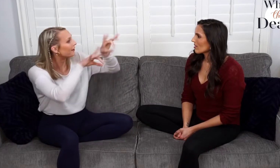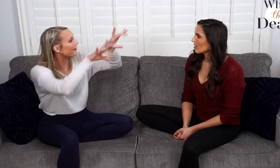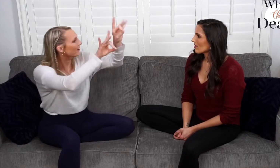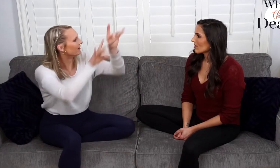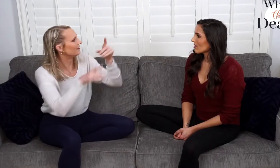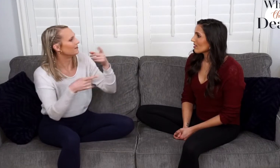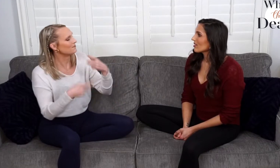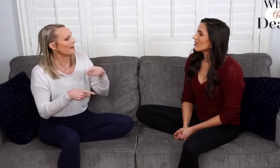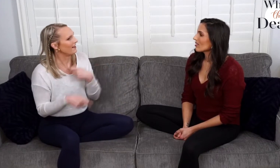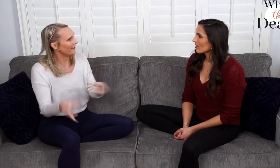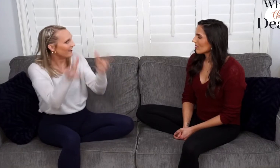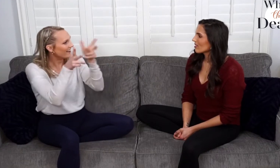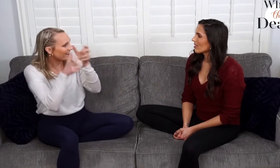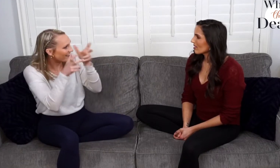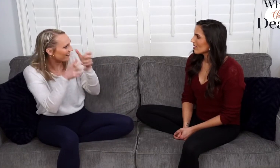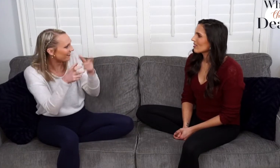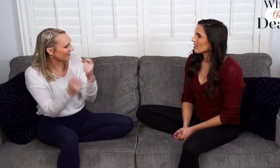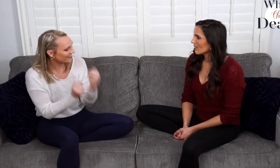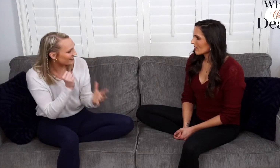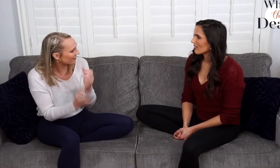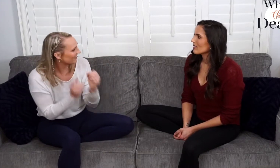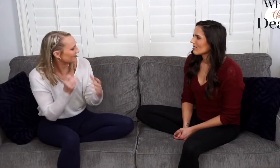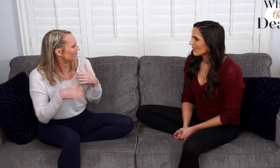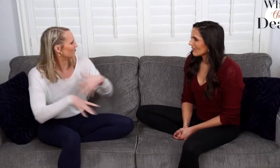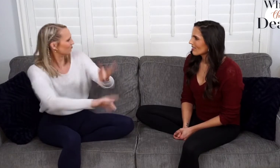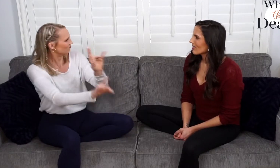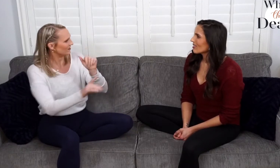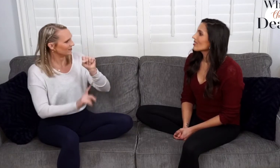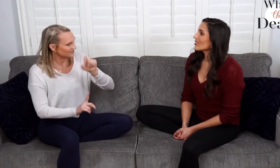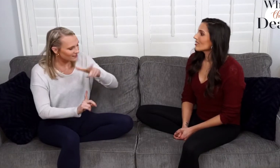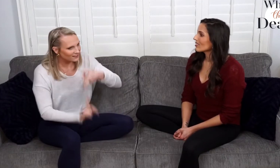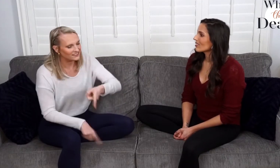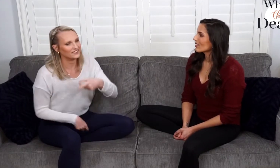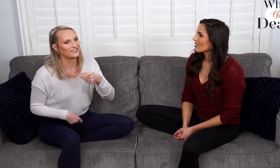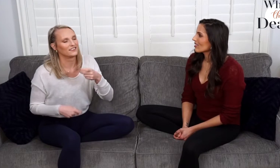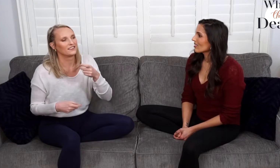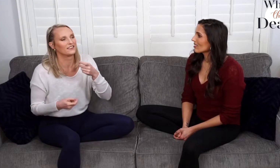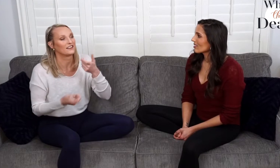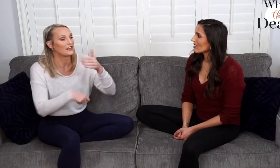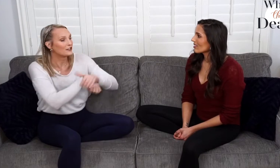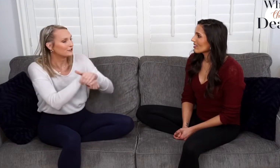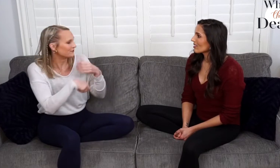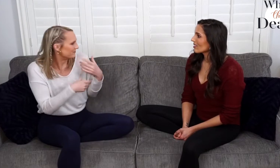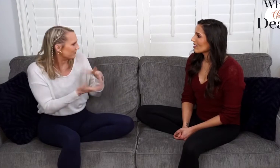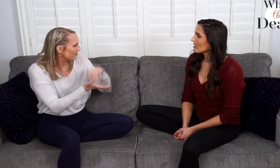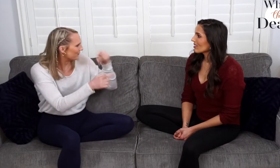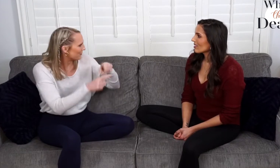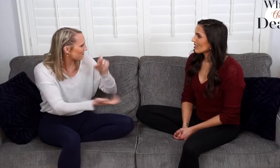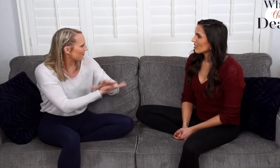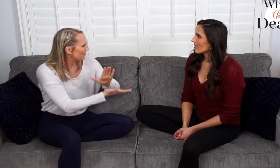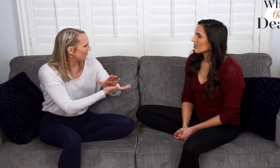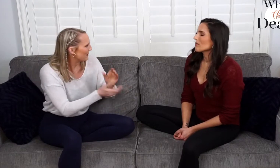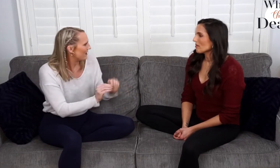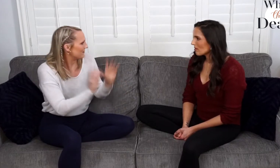to them and that's how they learn to speak while I visually learned how to sign from my parents and that's how I picked up ASL. English, I learned from school.